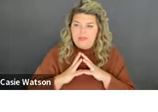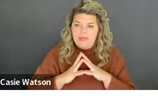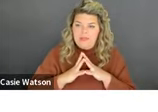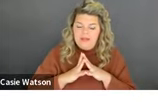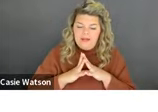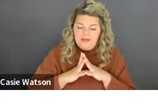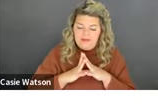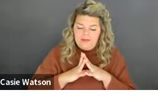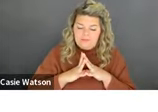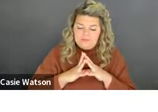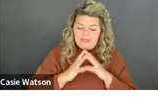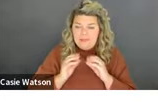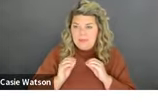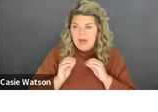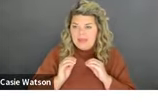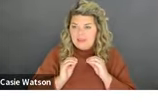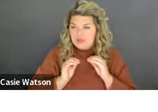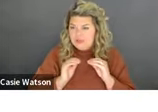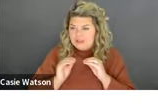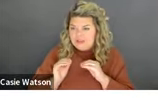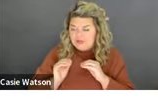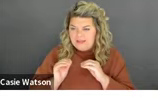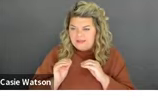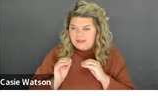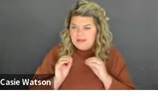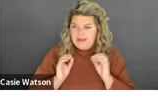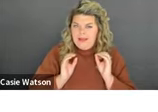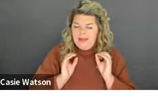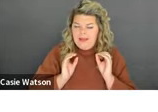one thing to keep in mind is who your teacher is,